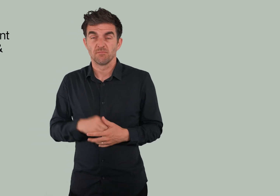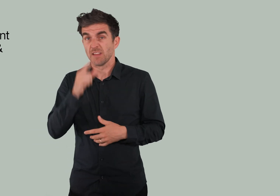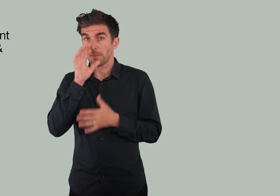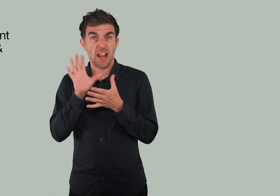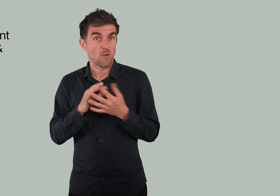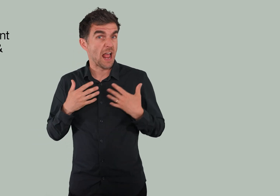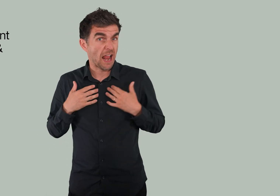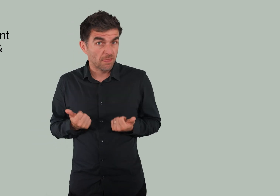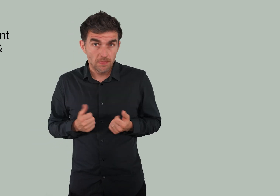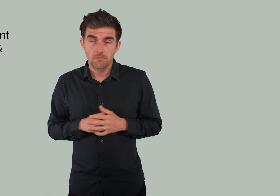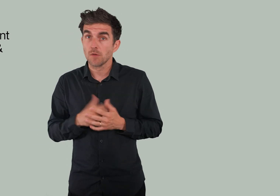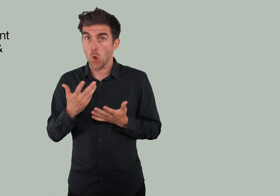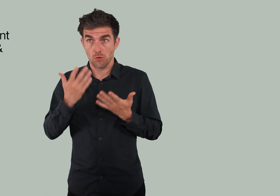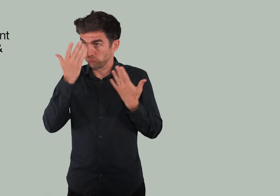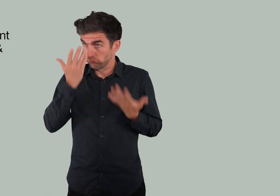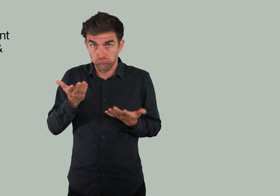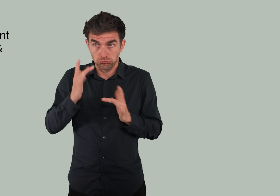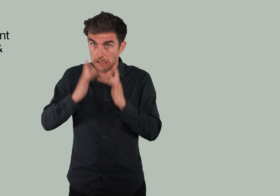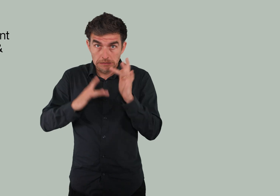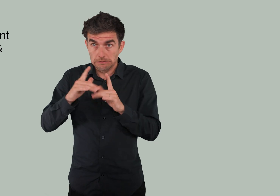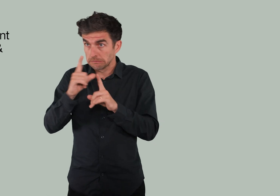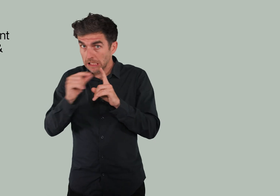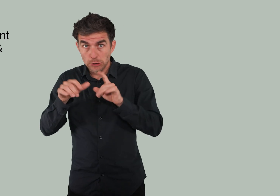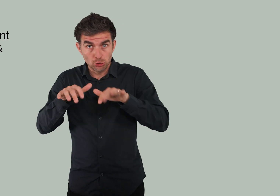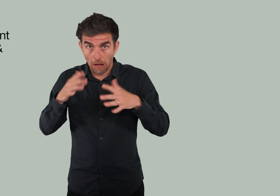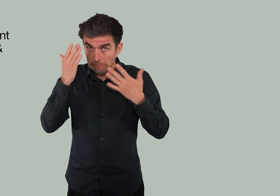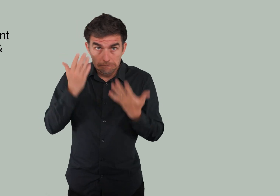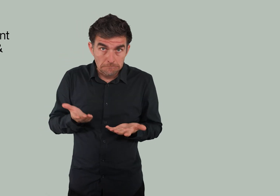These can be related to health conditions or a lack of digital skills,